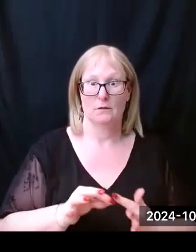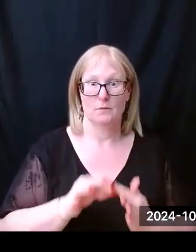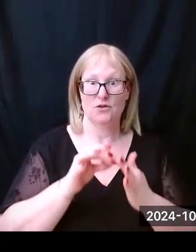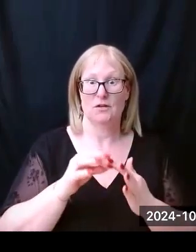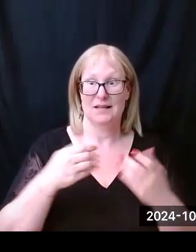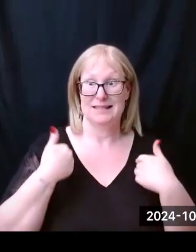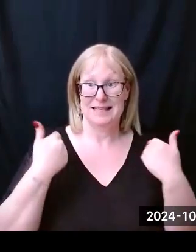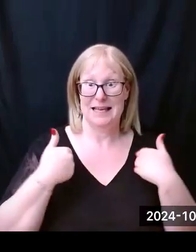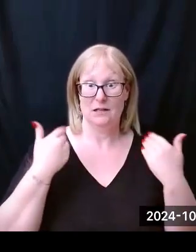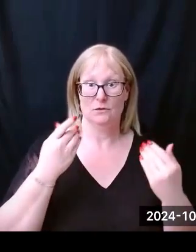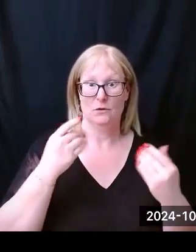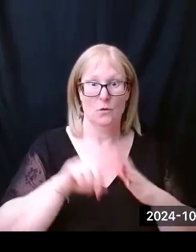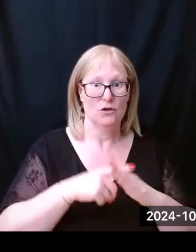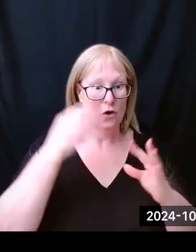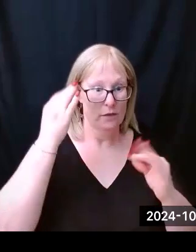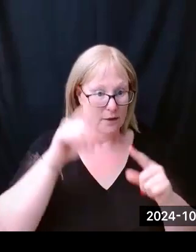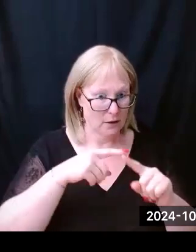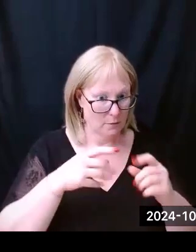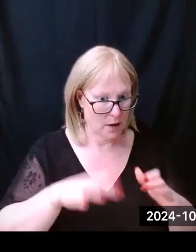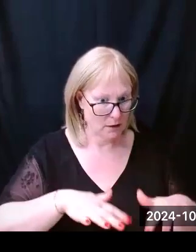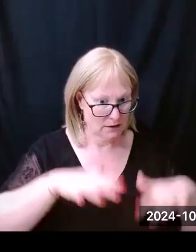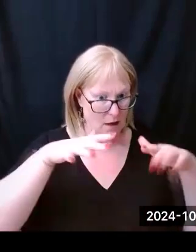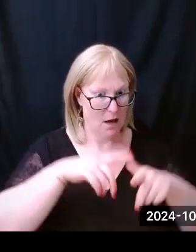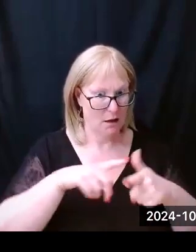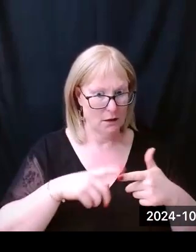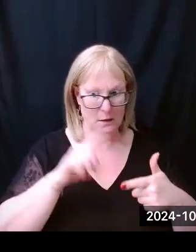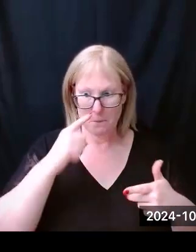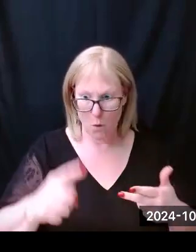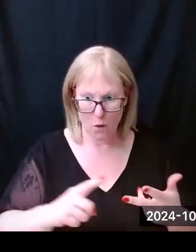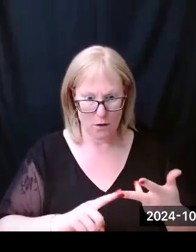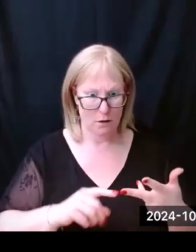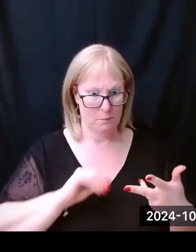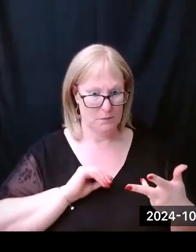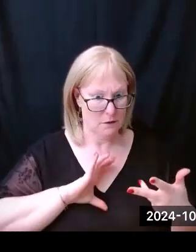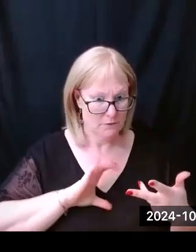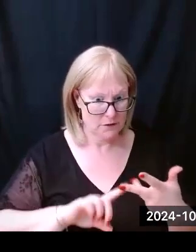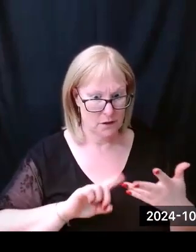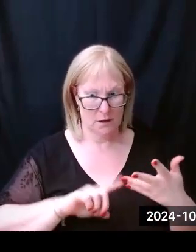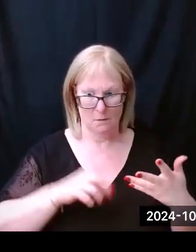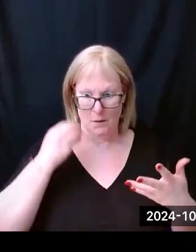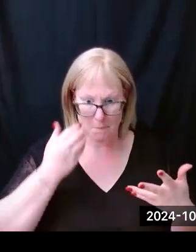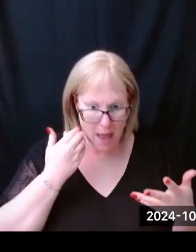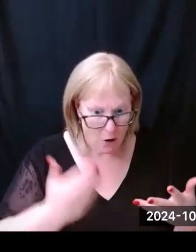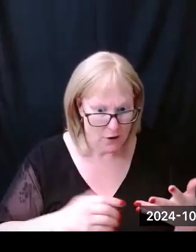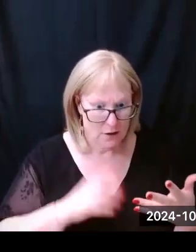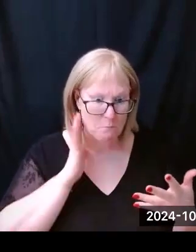thinking about things like anxiety and boredom and self-esteem and embarrassment and all of those things.